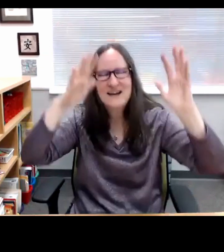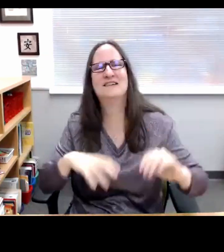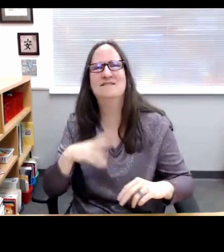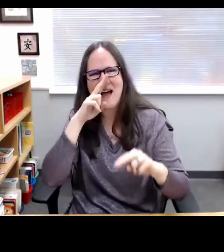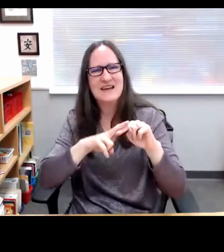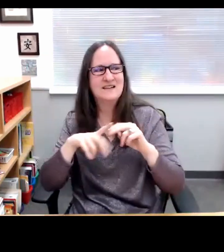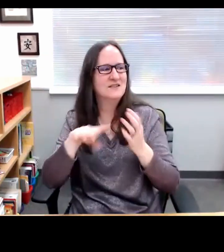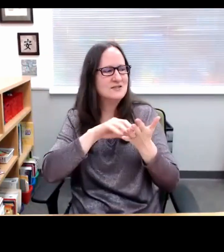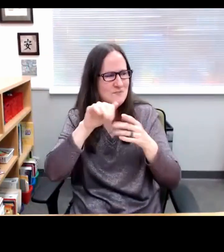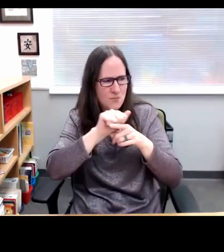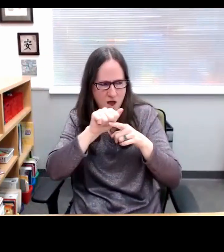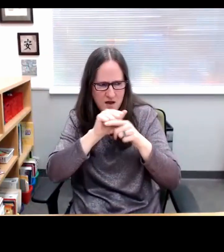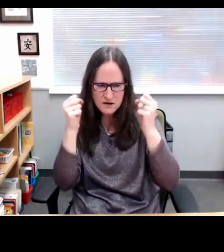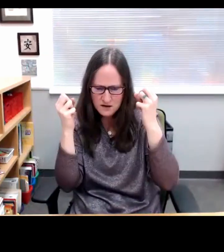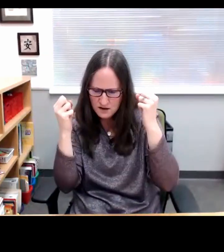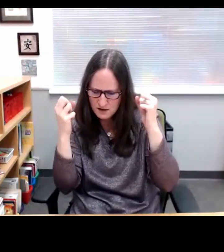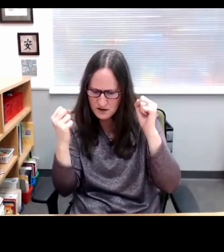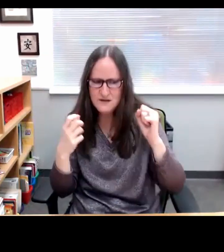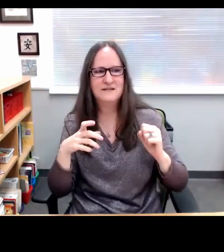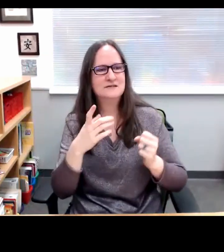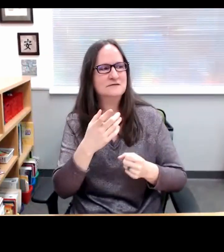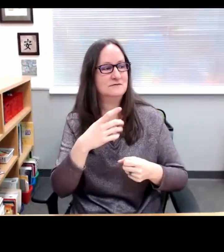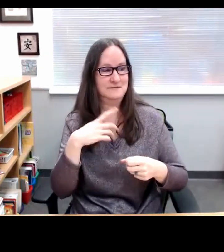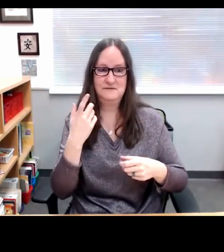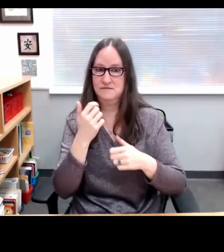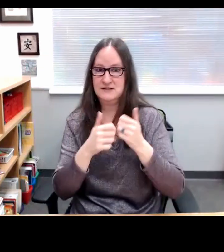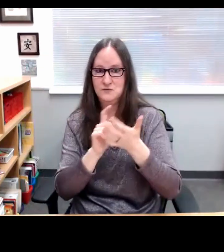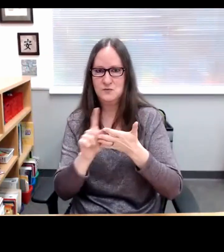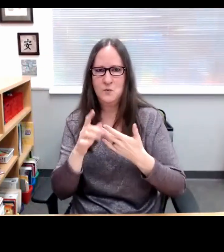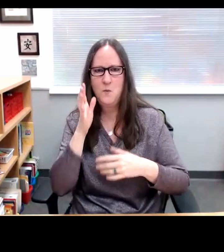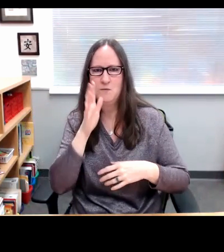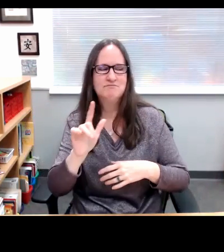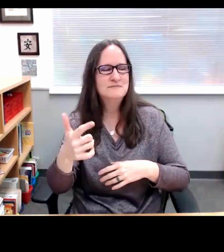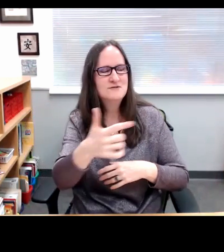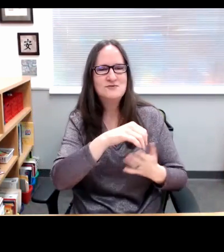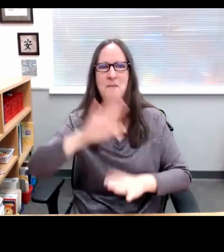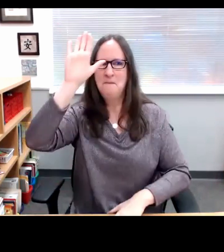And then we all cheer and have great fun. We let the kids practice this, and